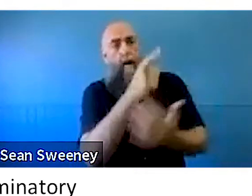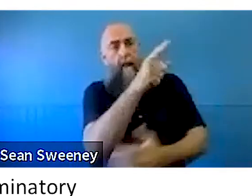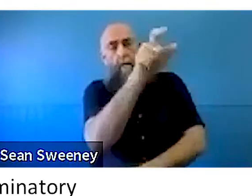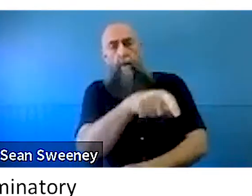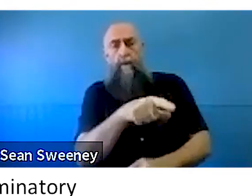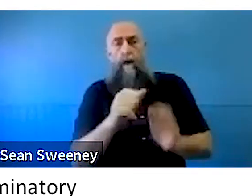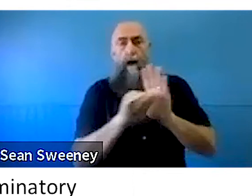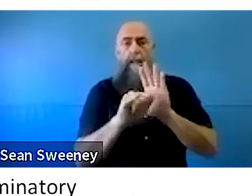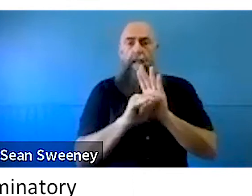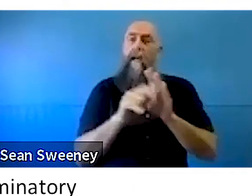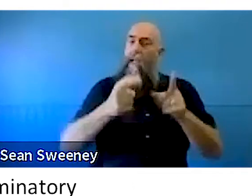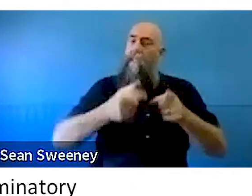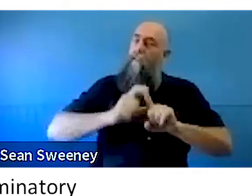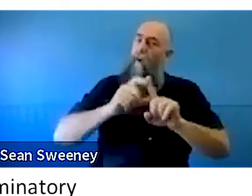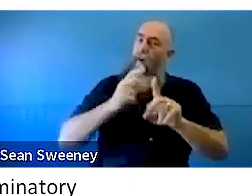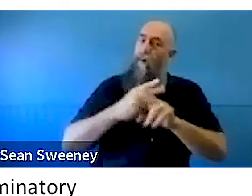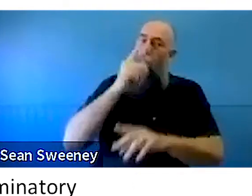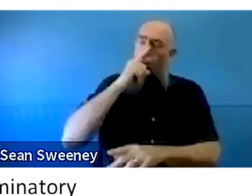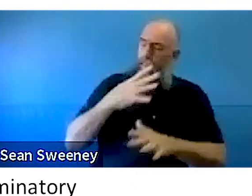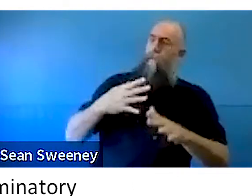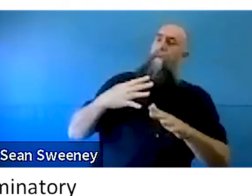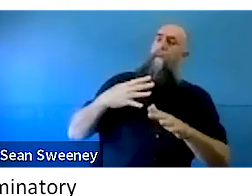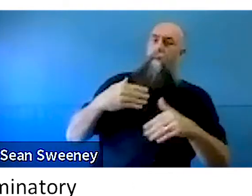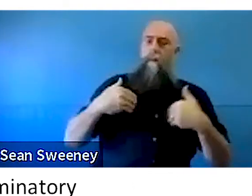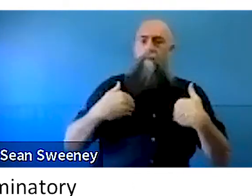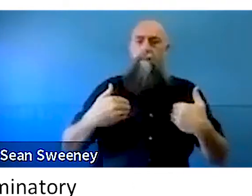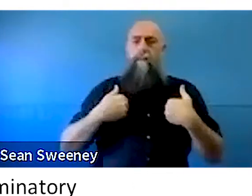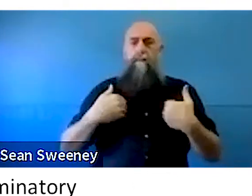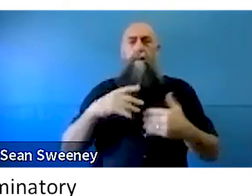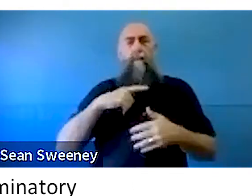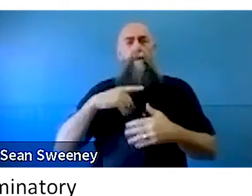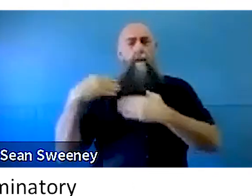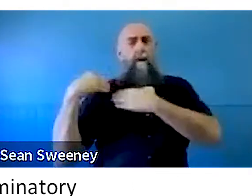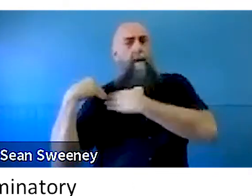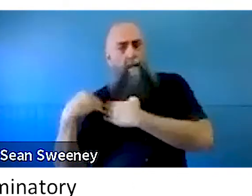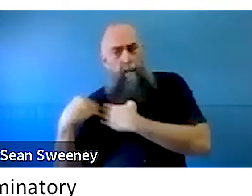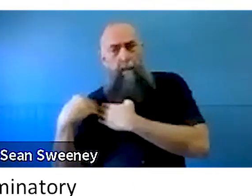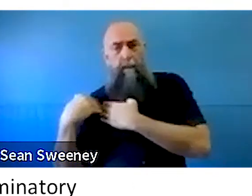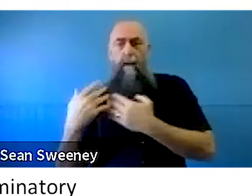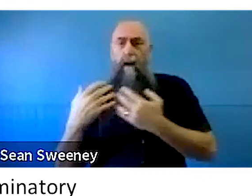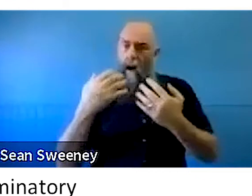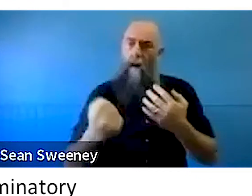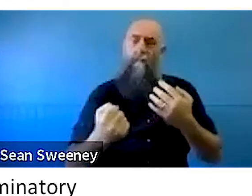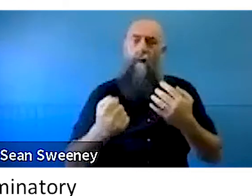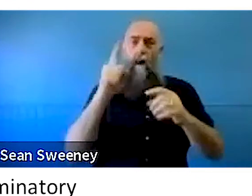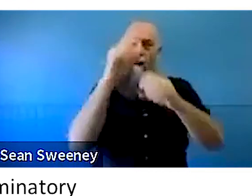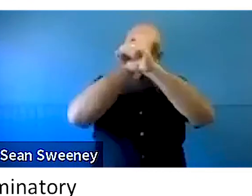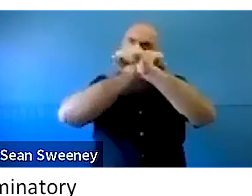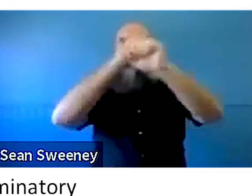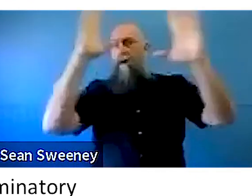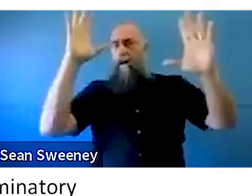The weight of expectation falls on people.